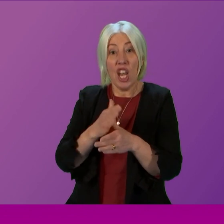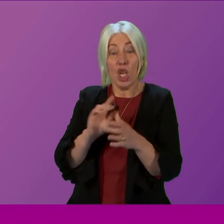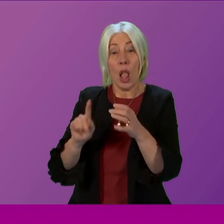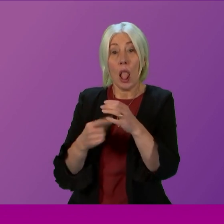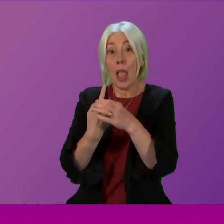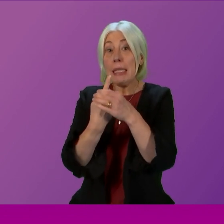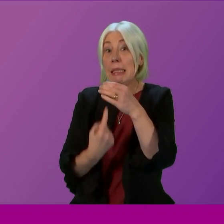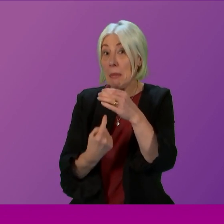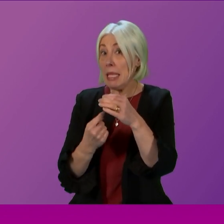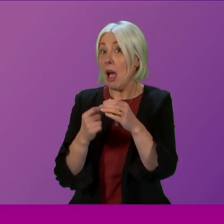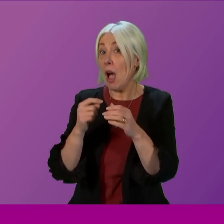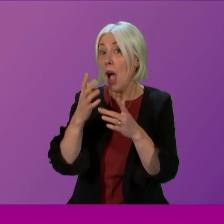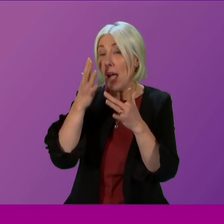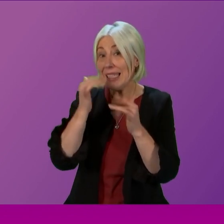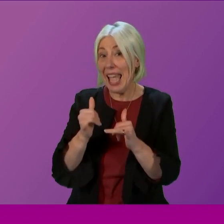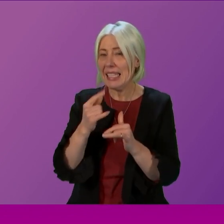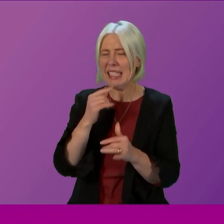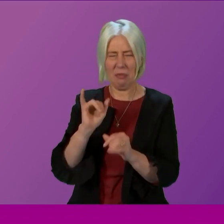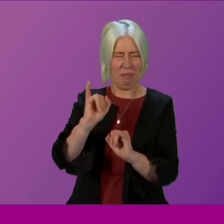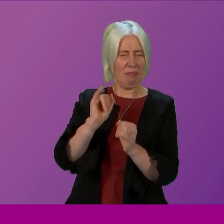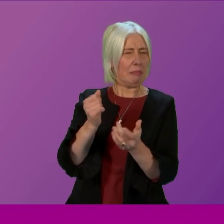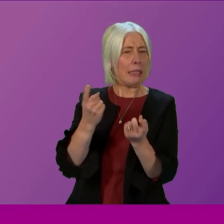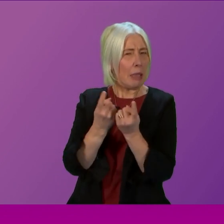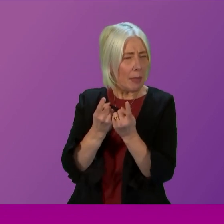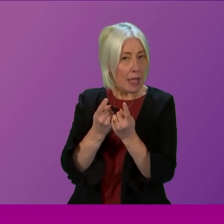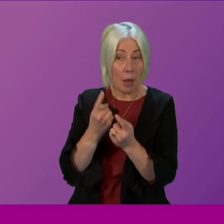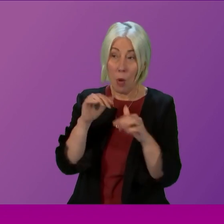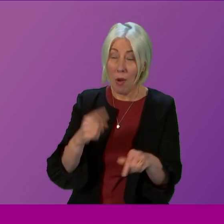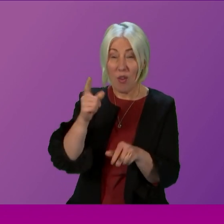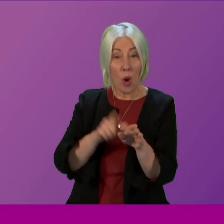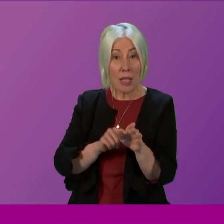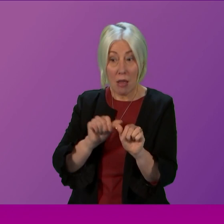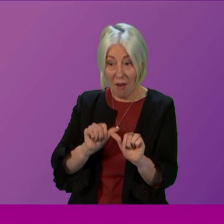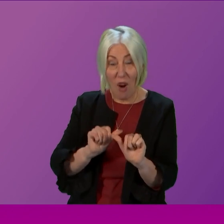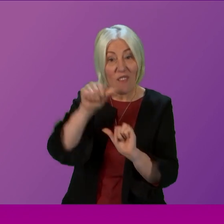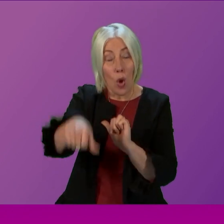an abnormality, to receive an appointment for a follow-up colposcopy. The appointments that were